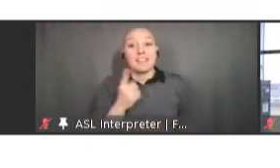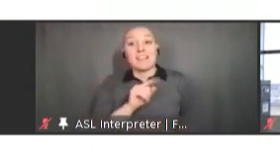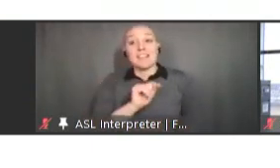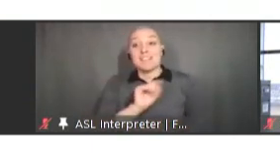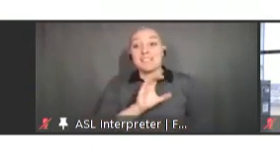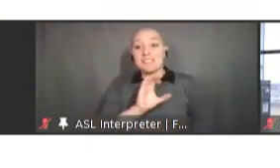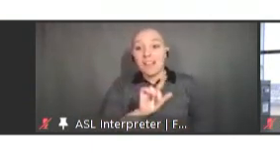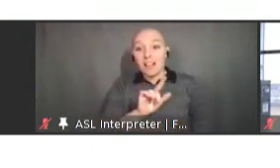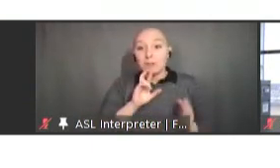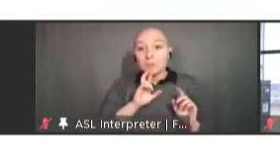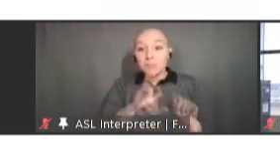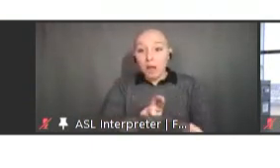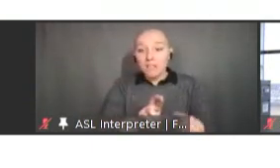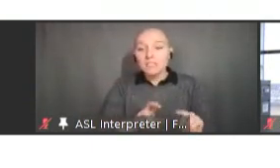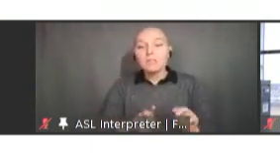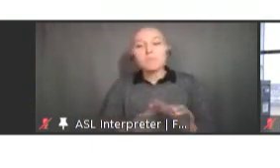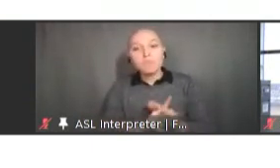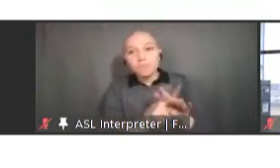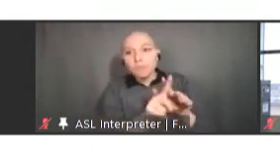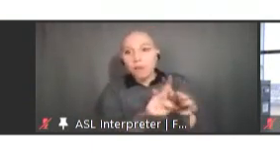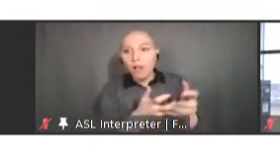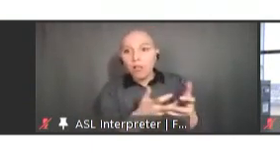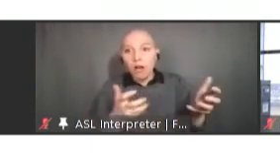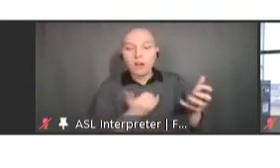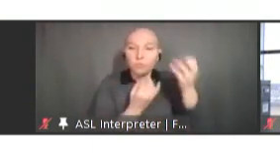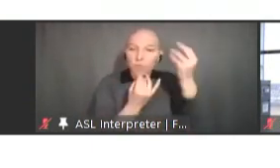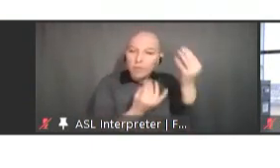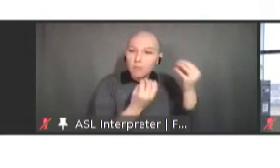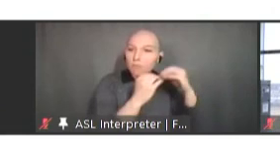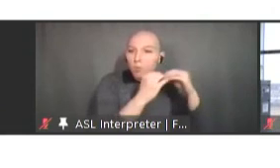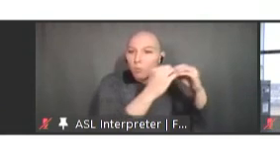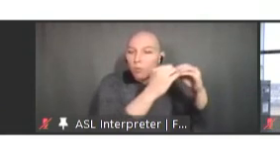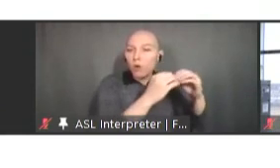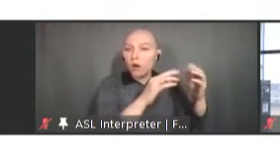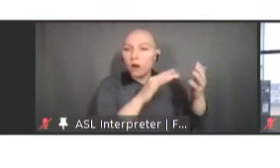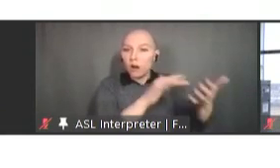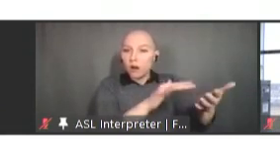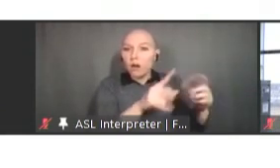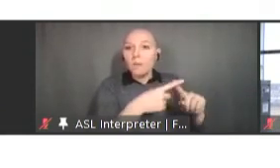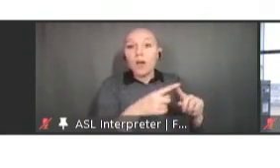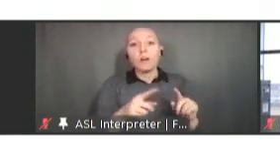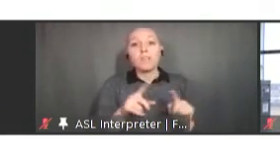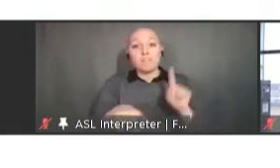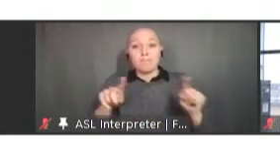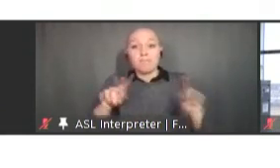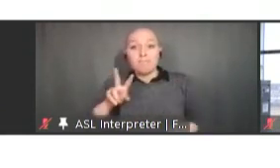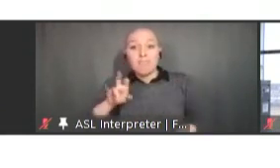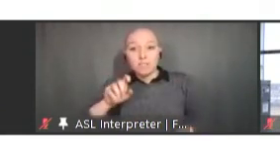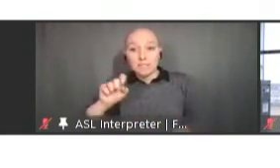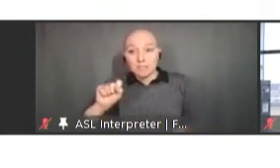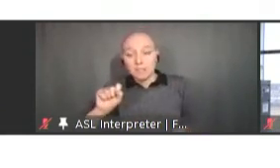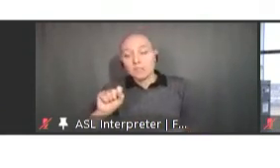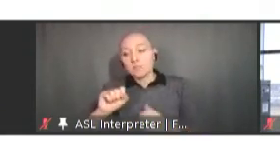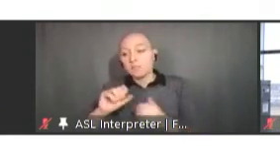particularly as we think more and more about the variant and as the antibody responses wane.